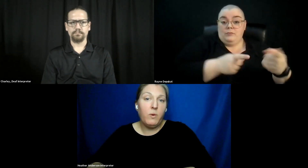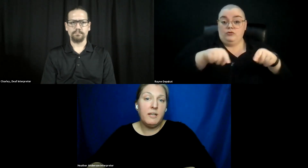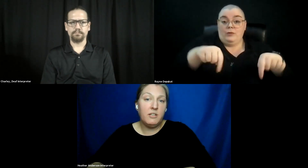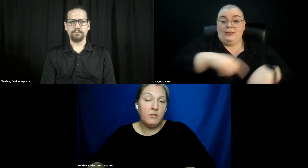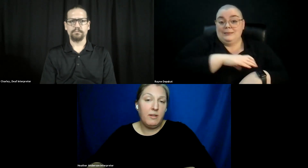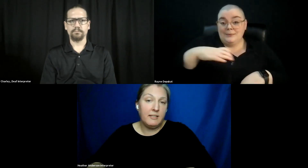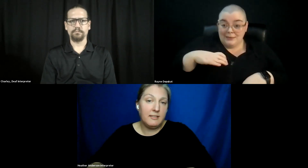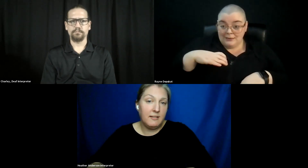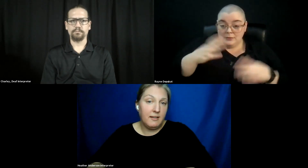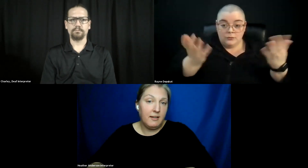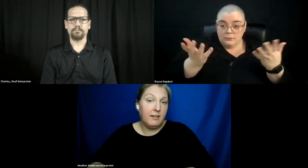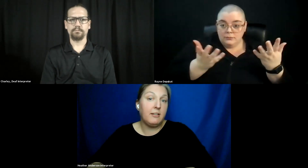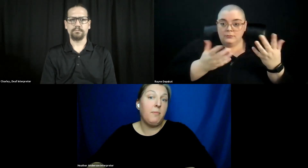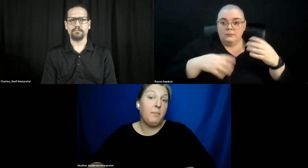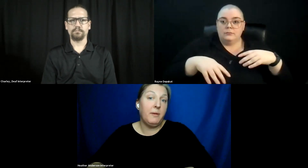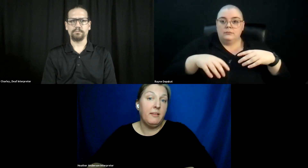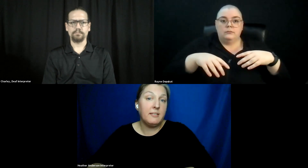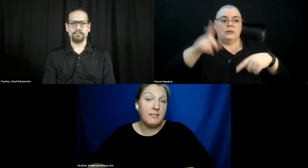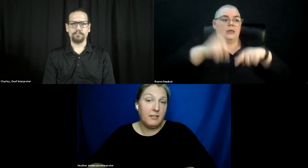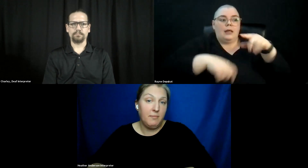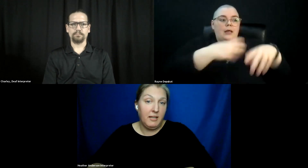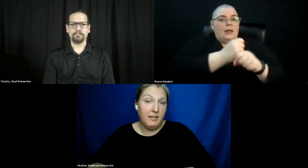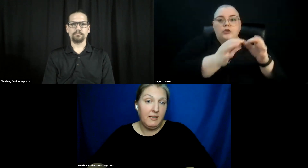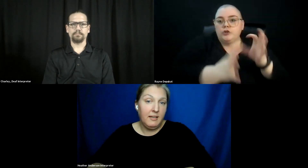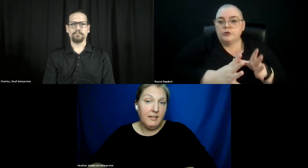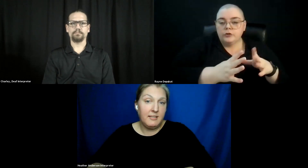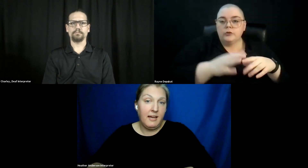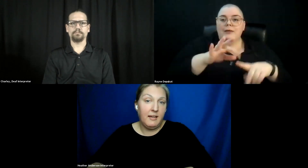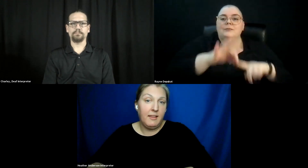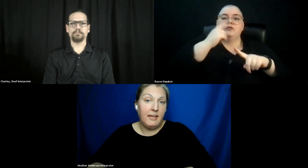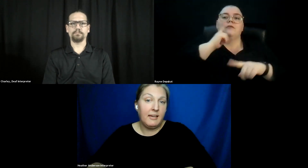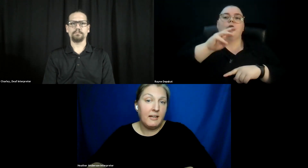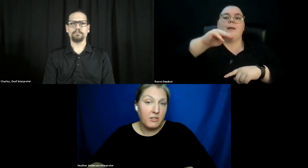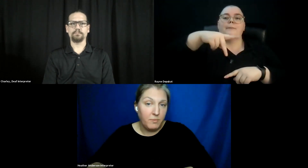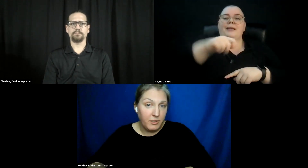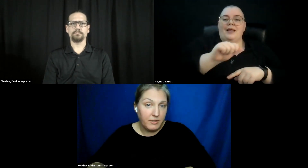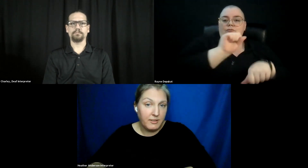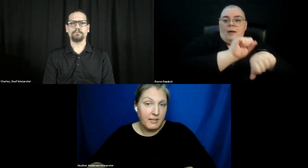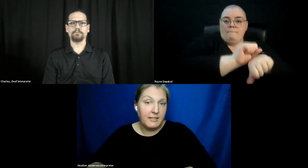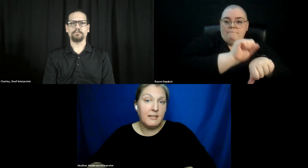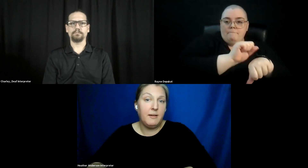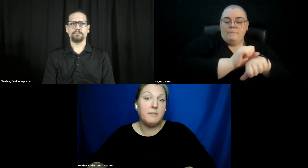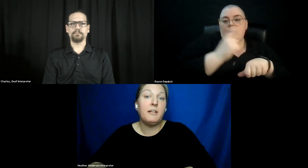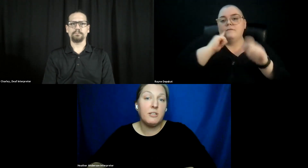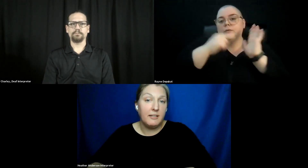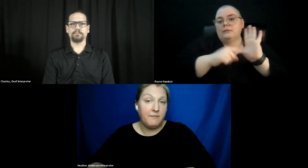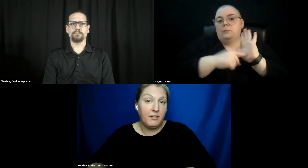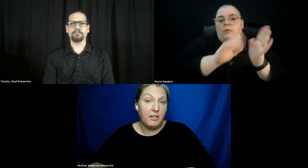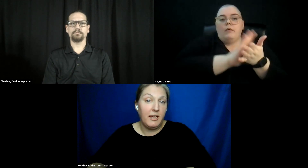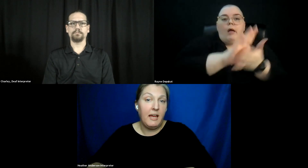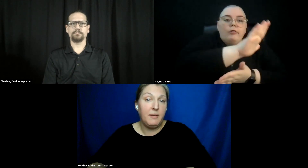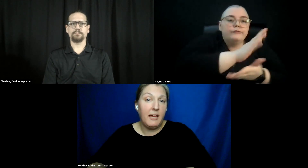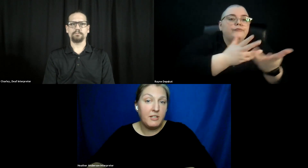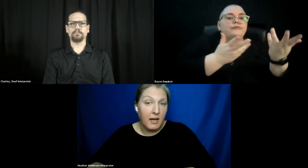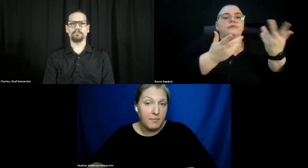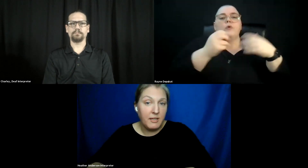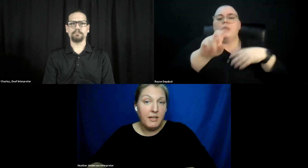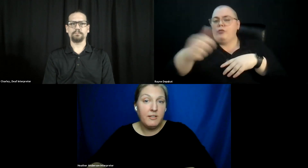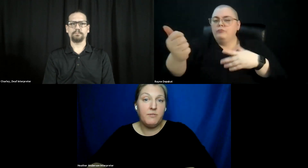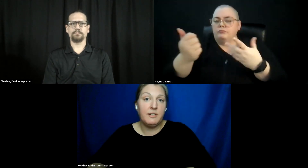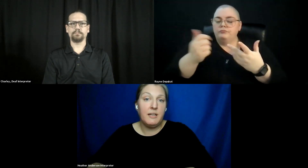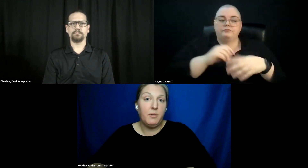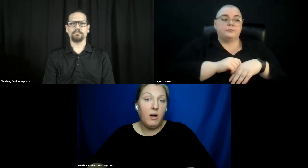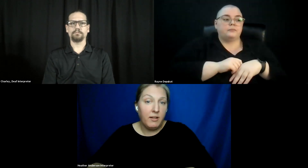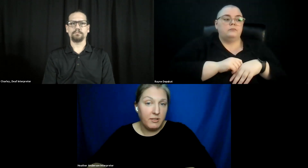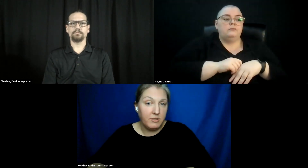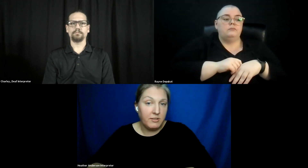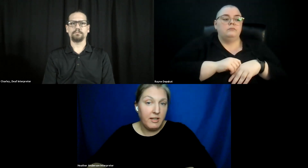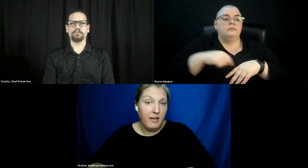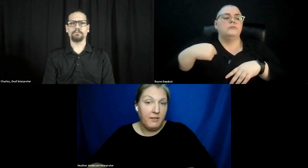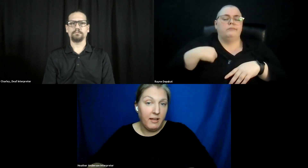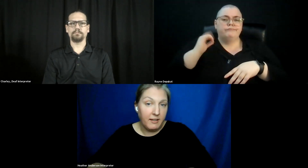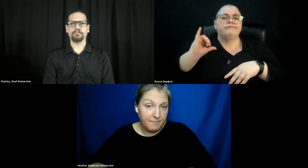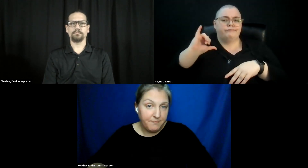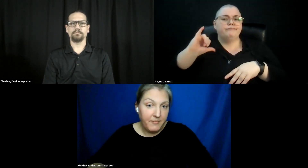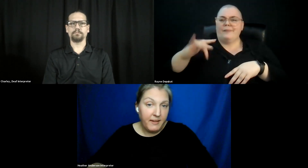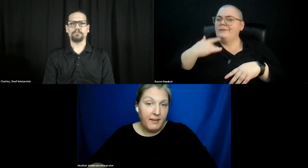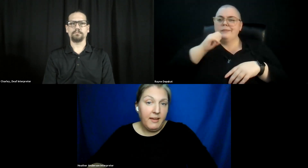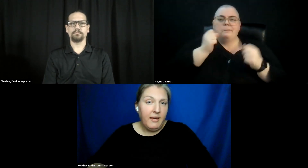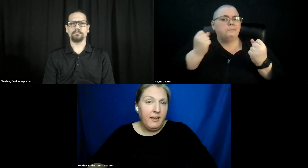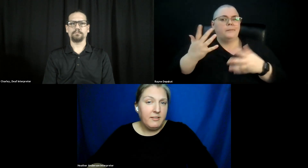I know one issue that's come up in this committee is that they can't get interpreters, especially for MBA jobs. So for example college, and the like.